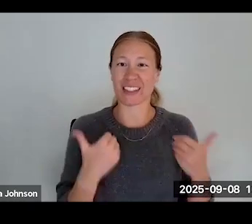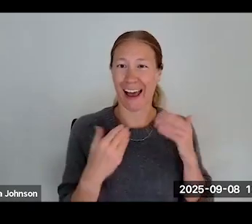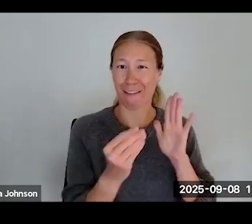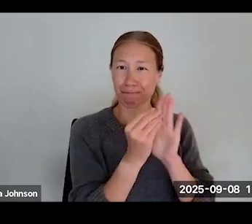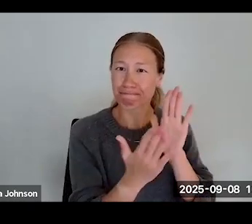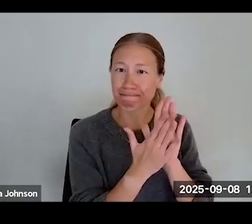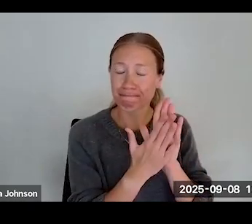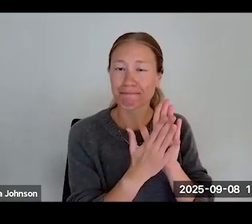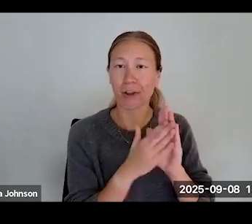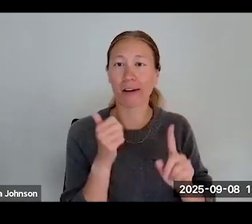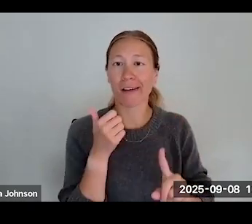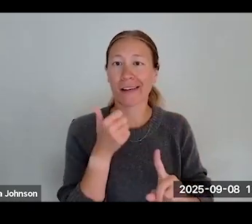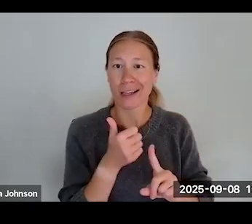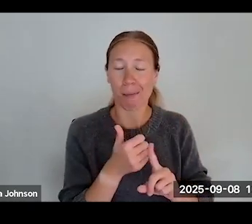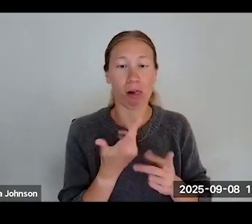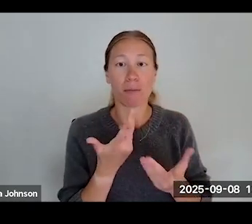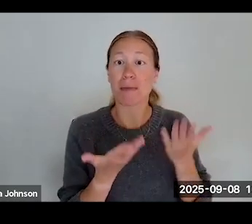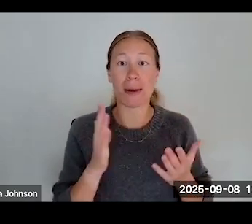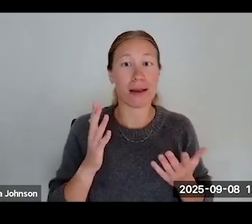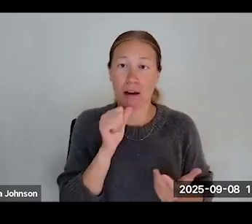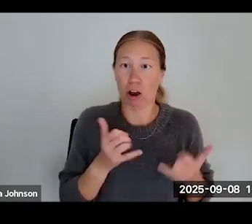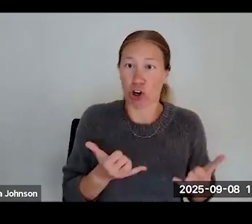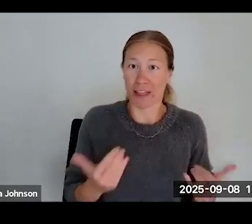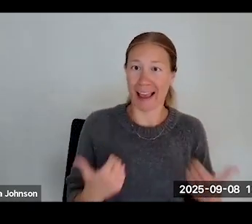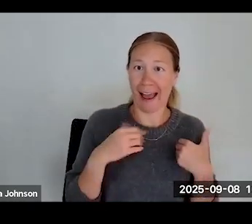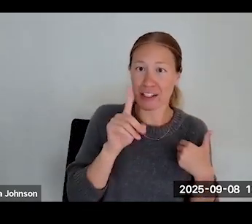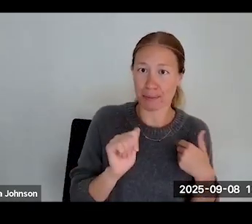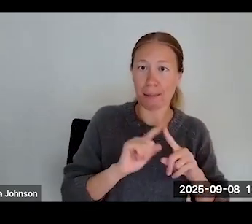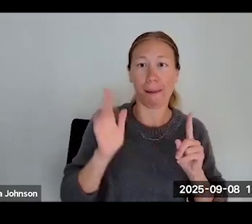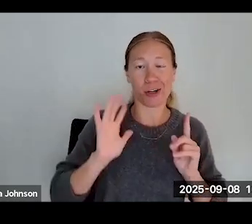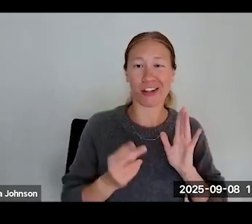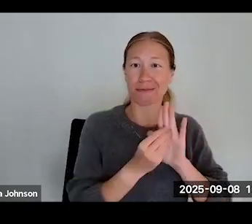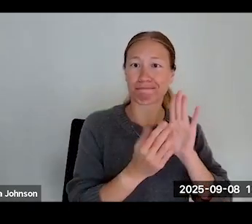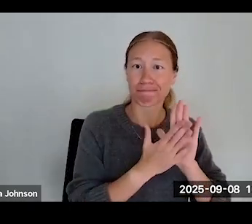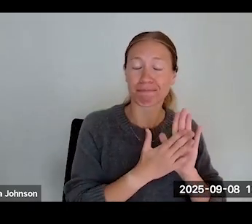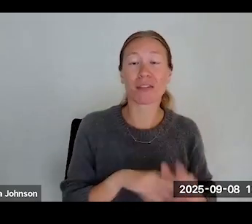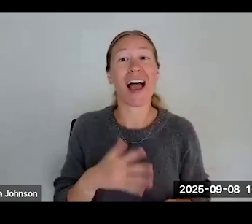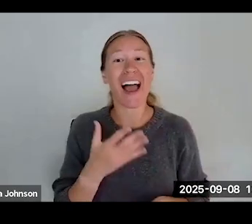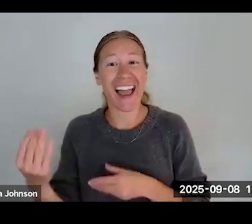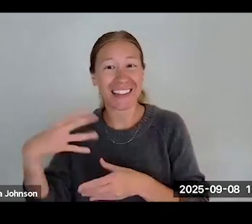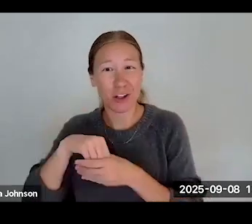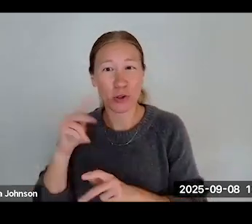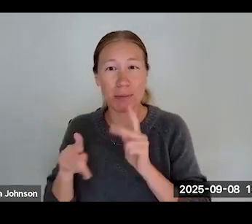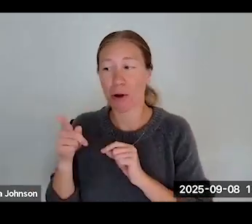even if they do not currently have a disability. And disability also includes individuals who do not have a disability